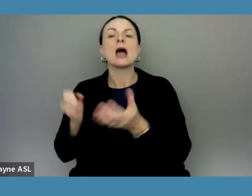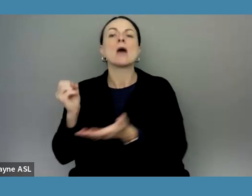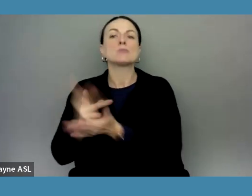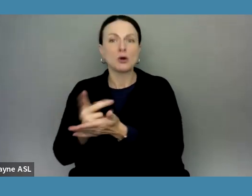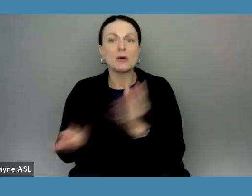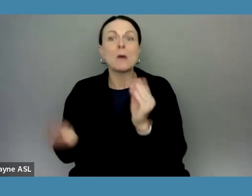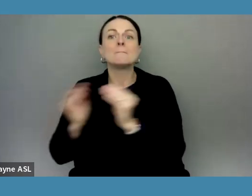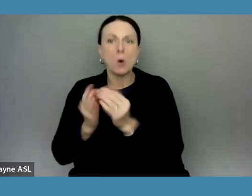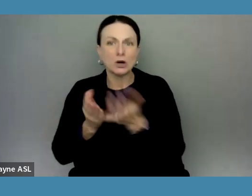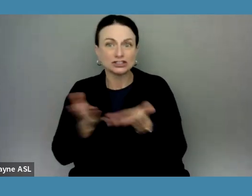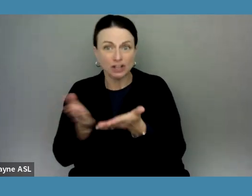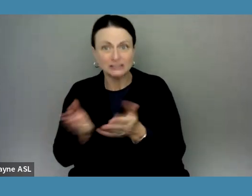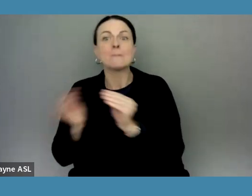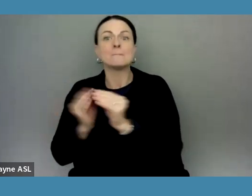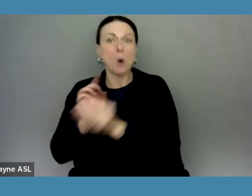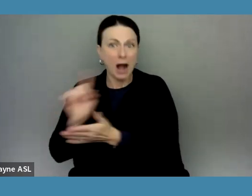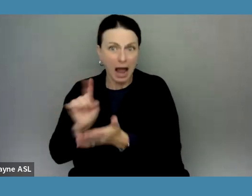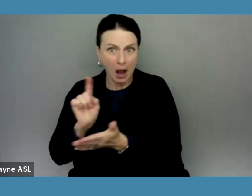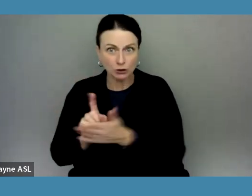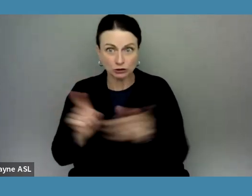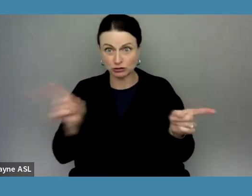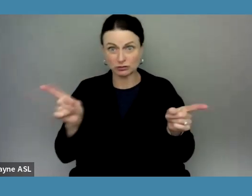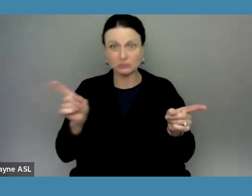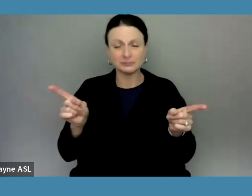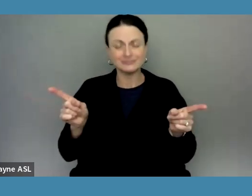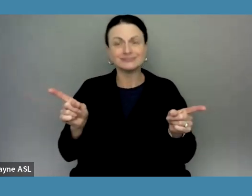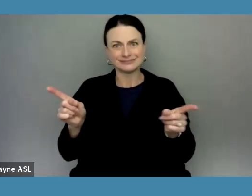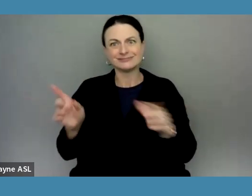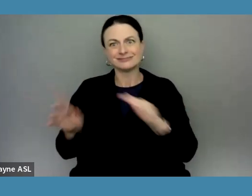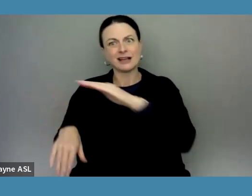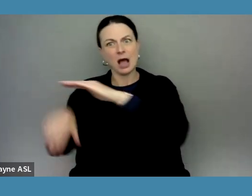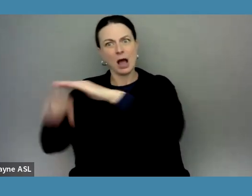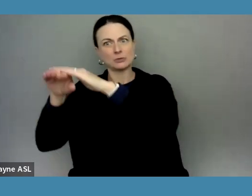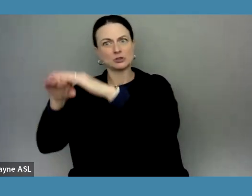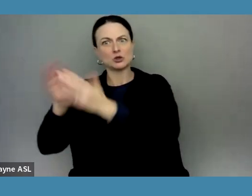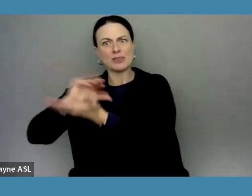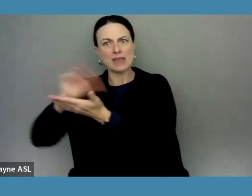or hours up to the amount that was originally requested.